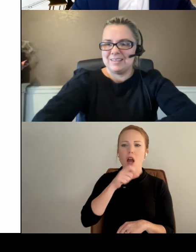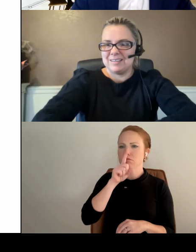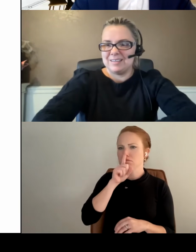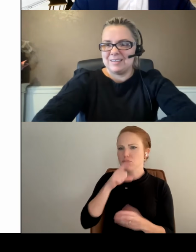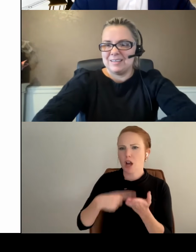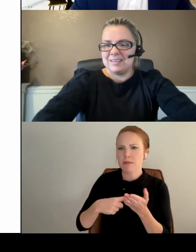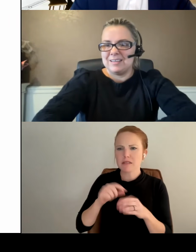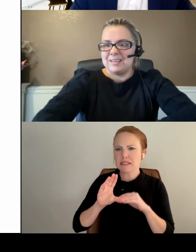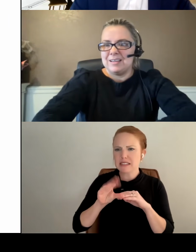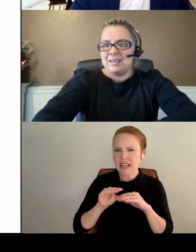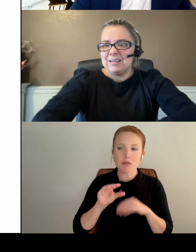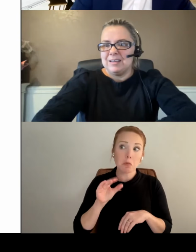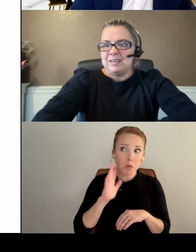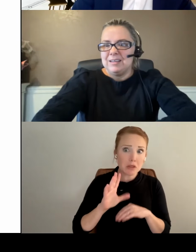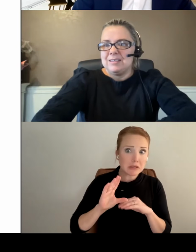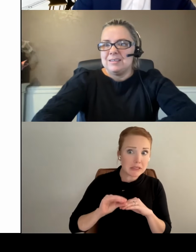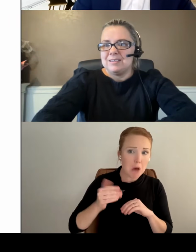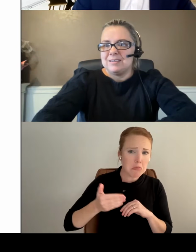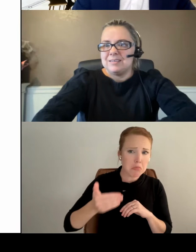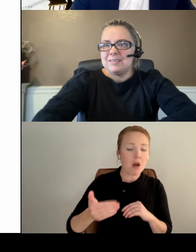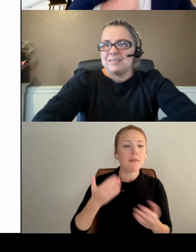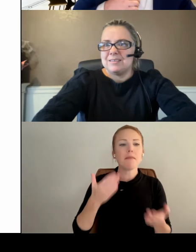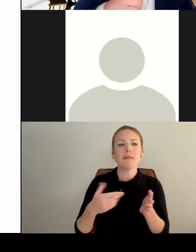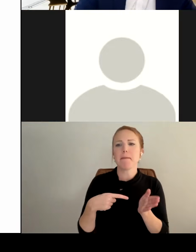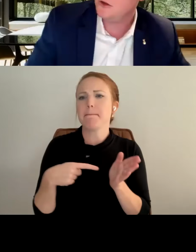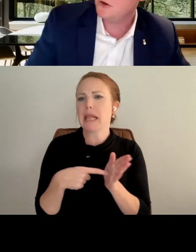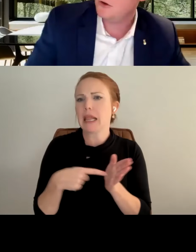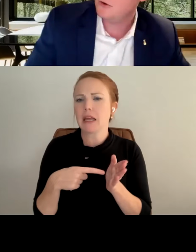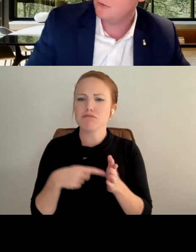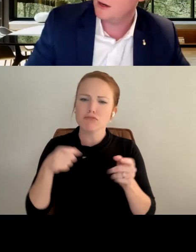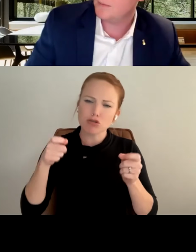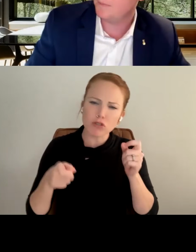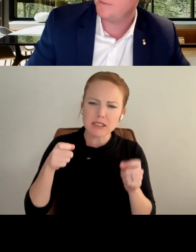on a recurring basis, but maybe it's a billing adjustment. Maybe you can come up with a better